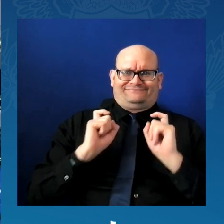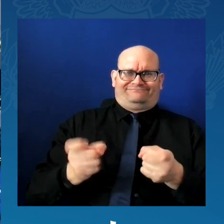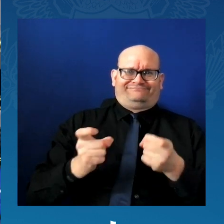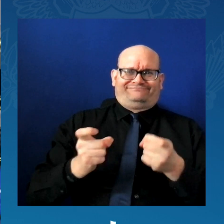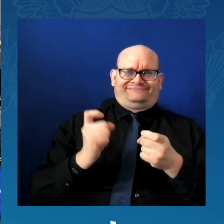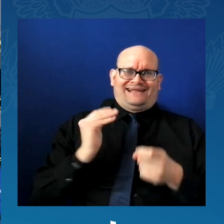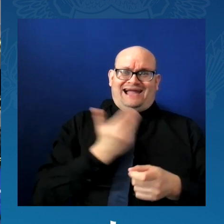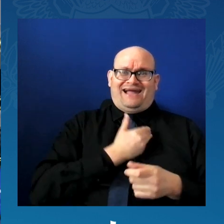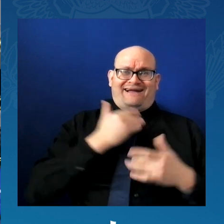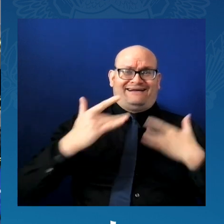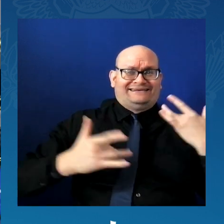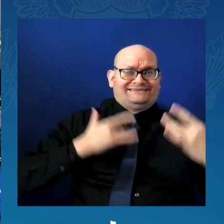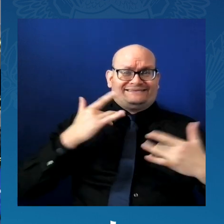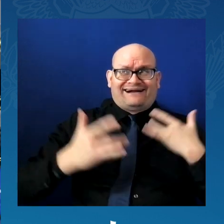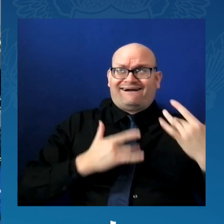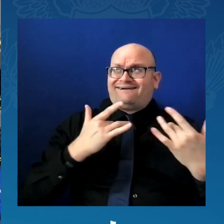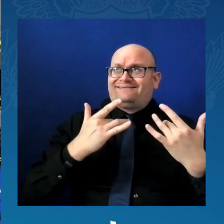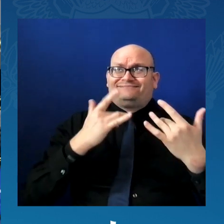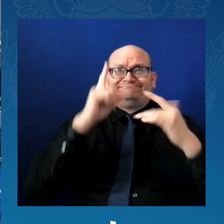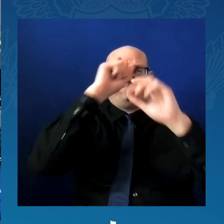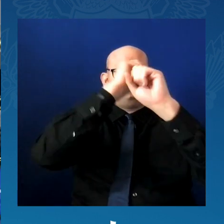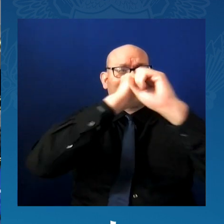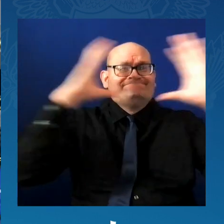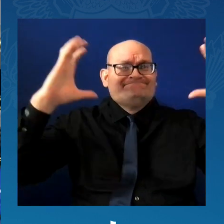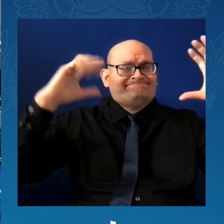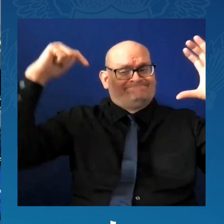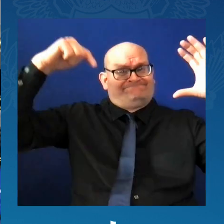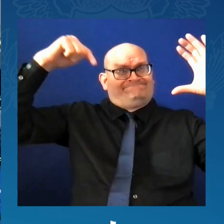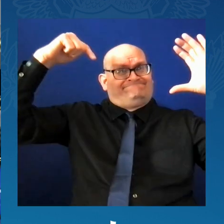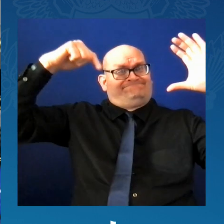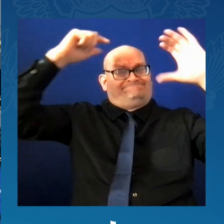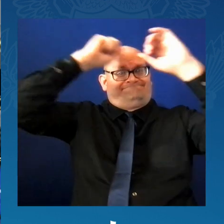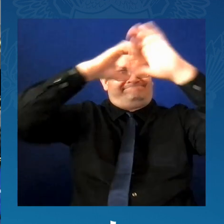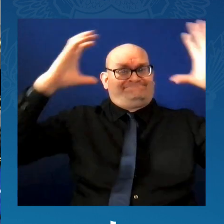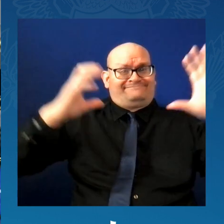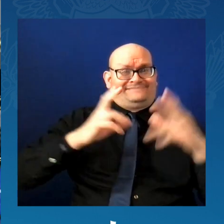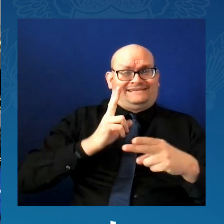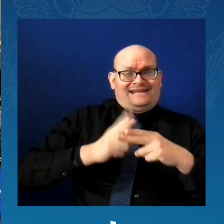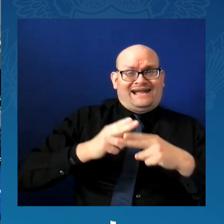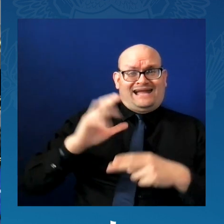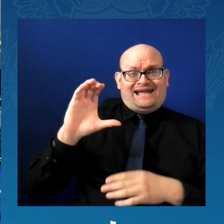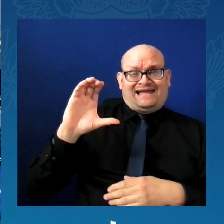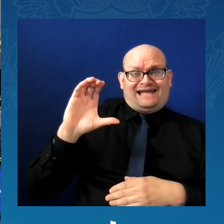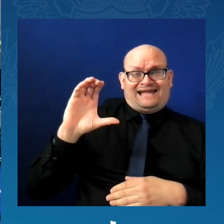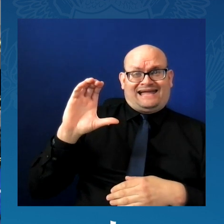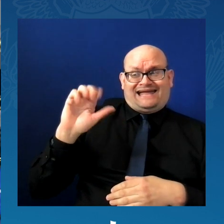One of our machinists by the name of Caleb was with the US Navy, and he worked on power plants aboard the USS George Bush.